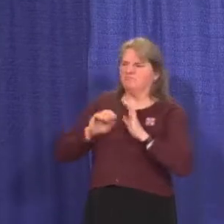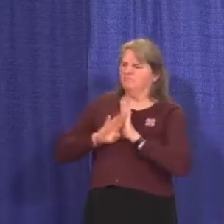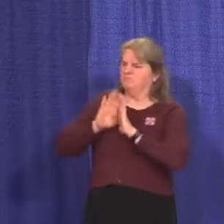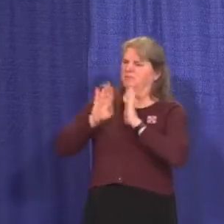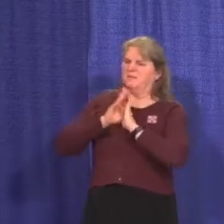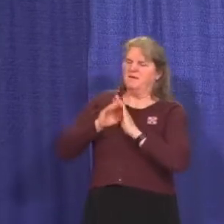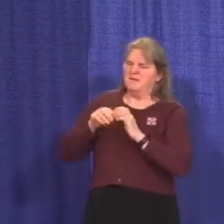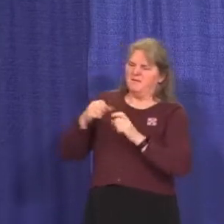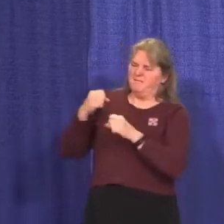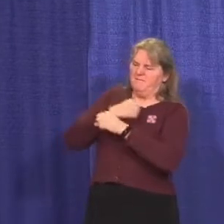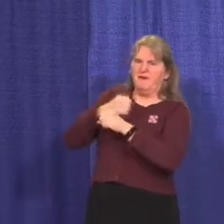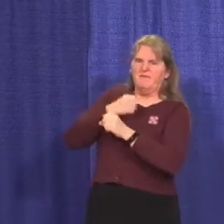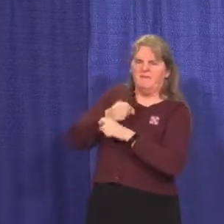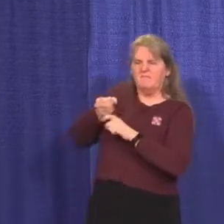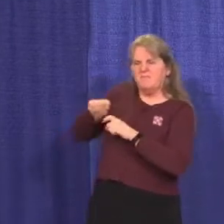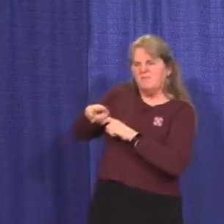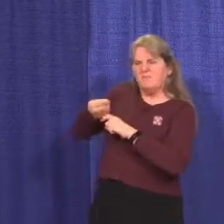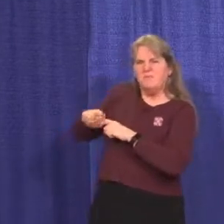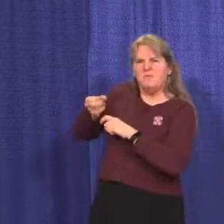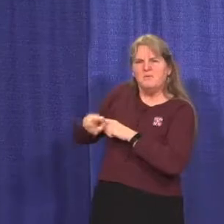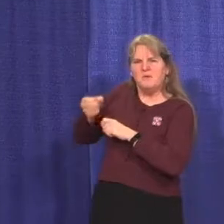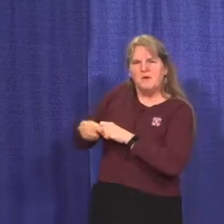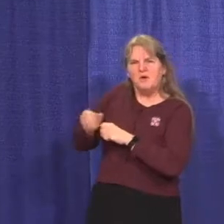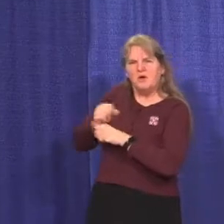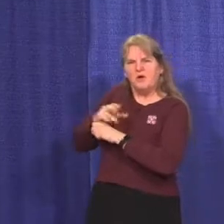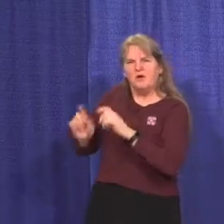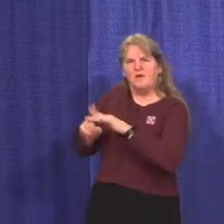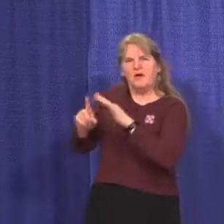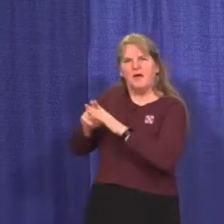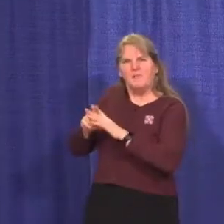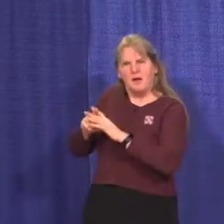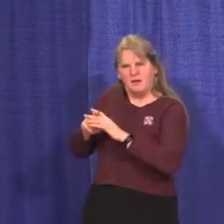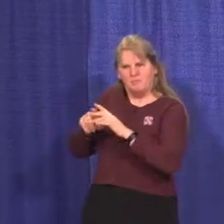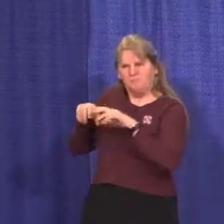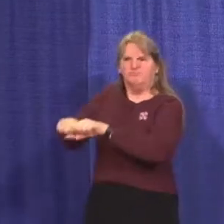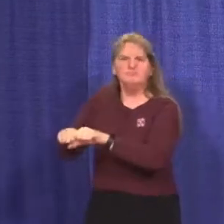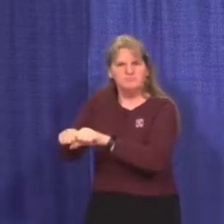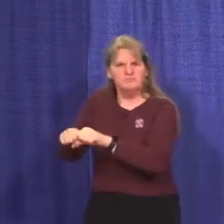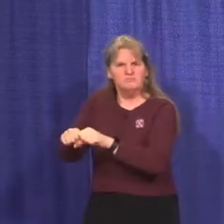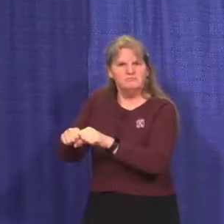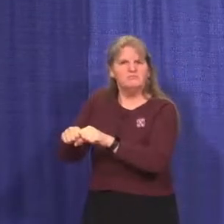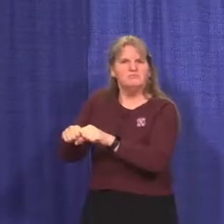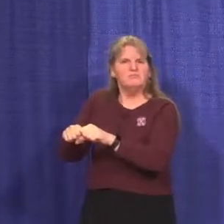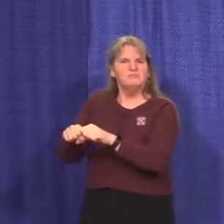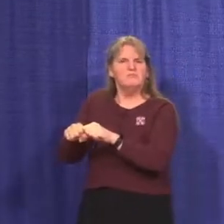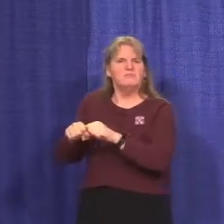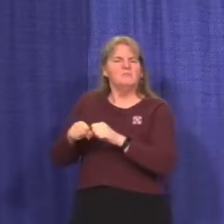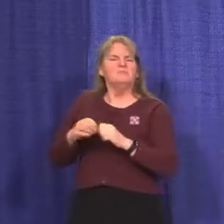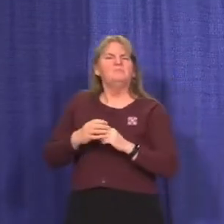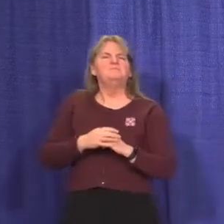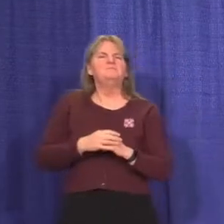protein and the COVID-19 virus. This immune response especially